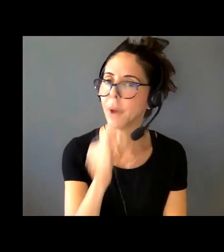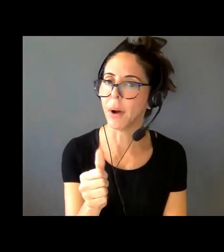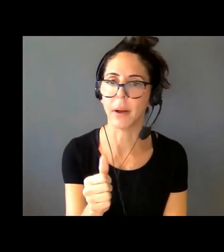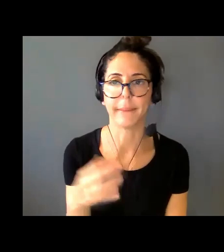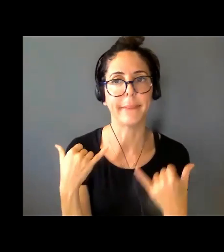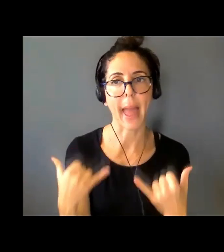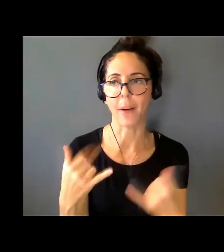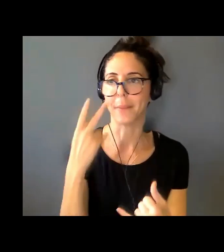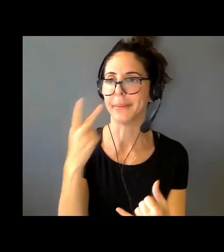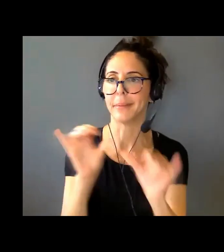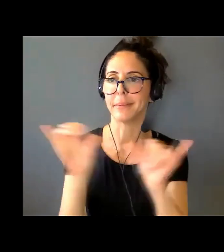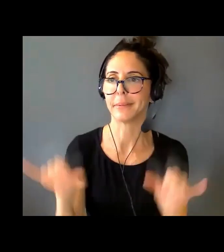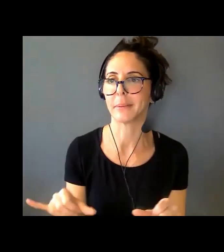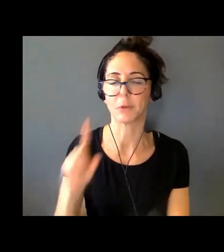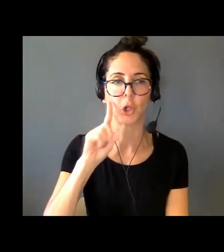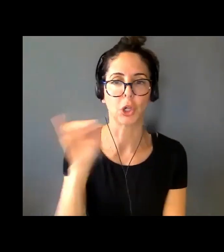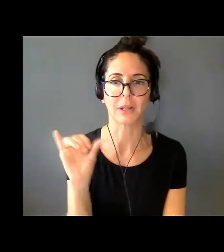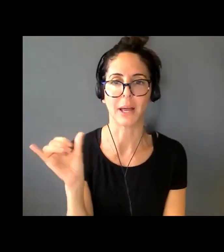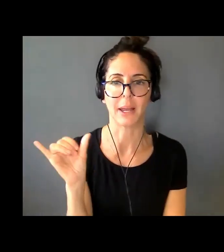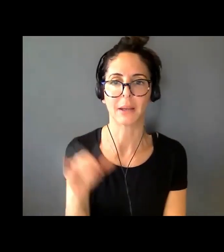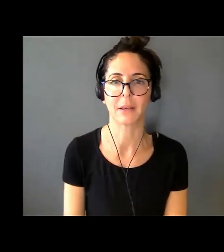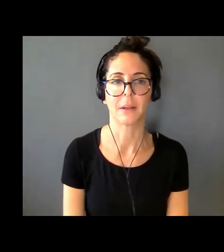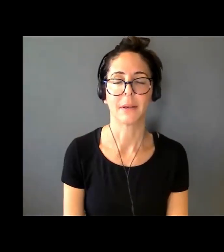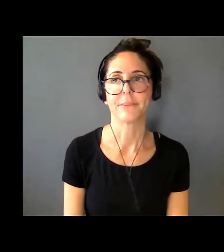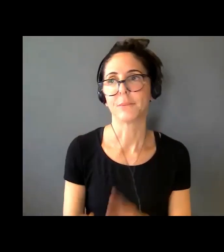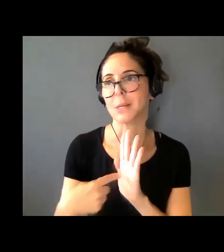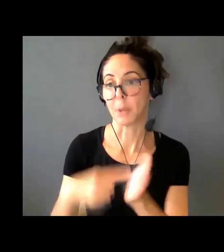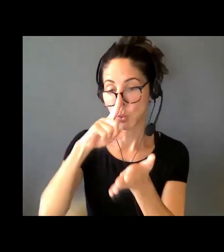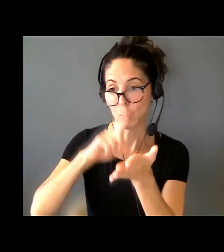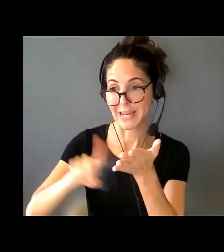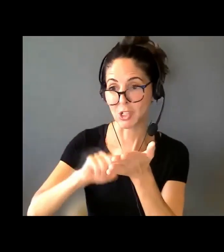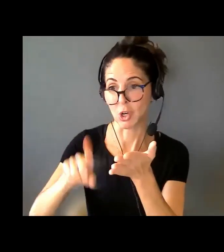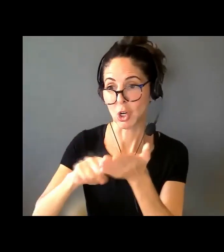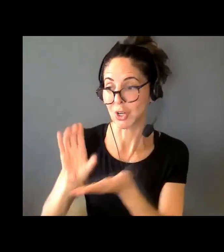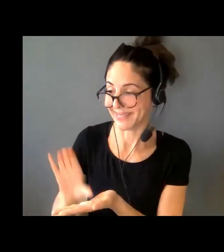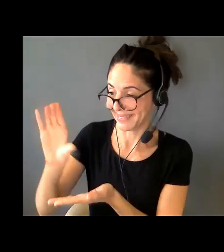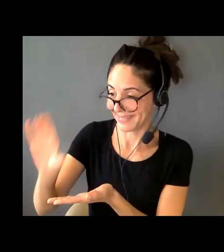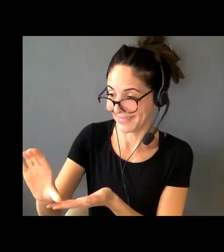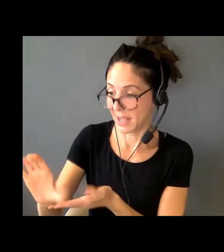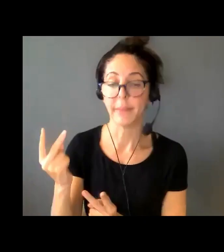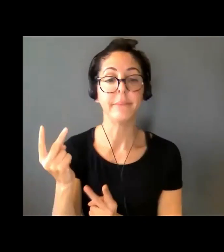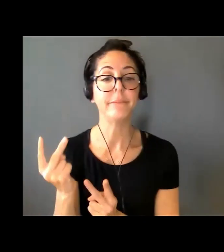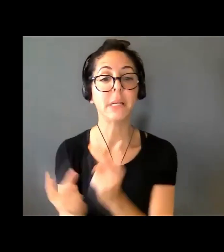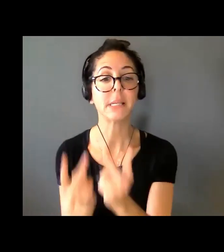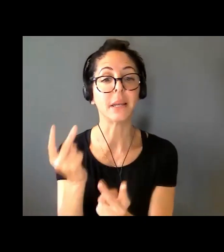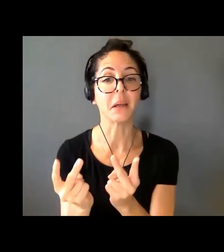see – tourist researchers who are visiting the country or continent for just two weeks,